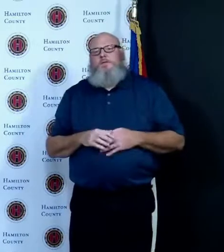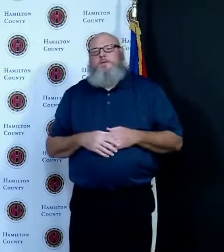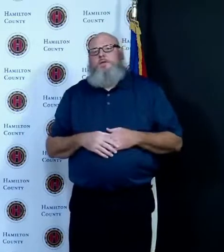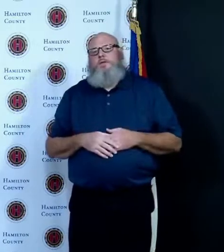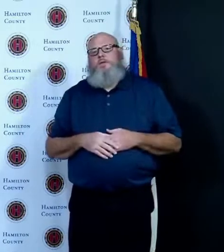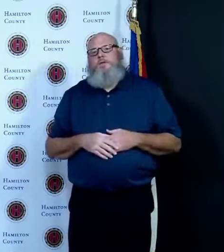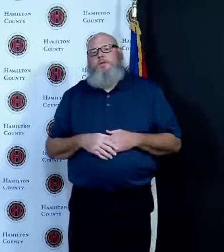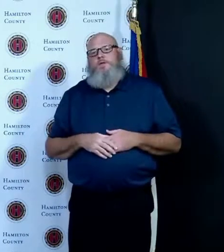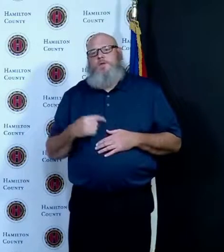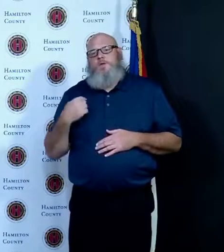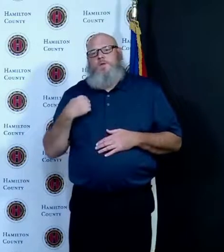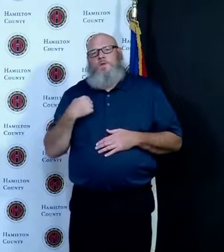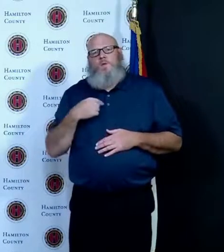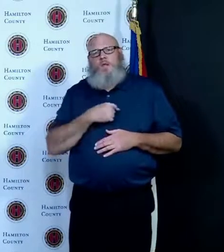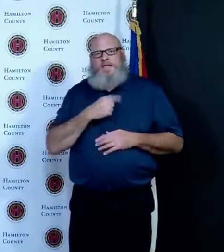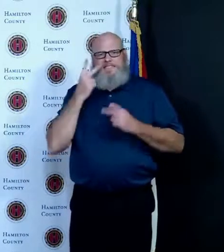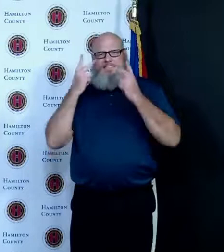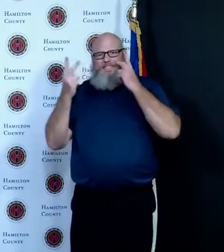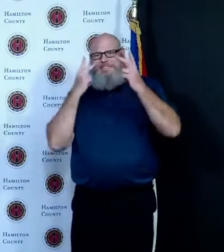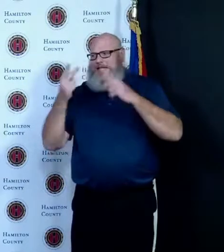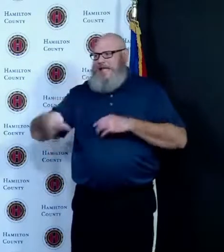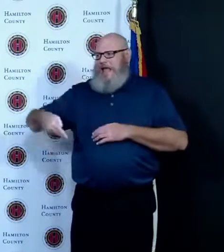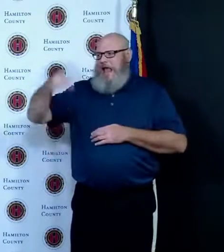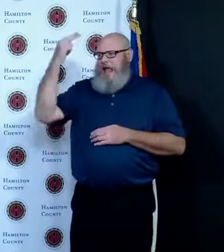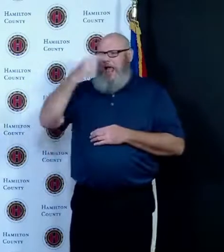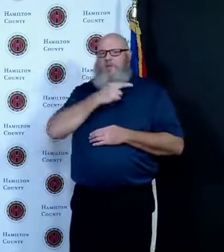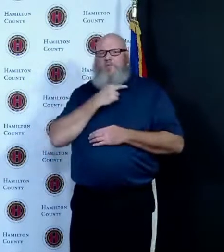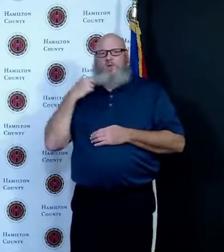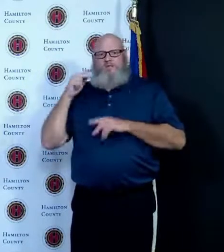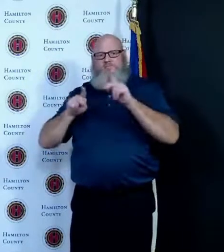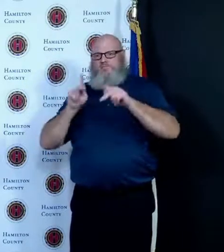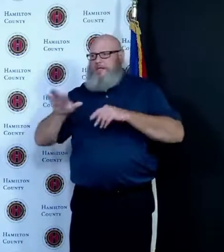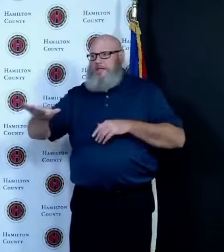to stay safe wear the mask social distance wash your hands do what you've been doing to make sure